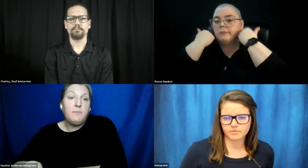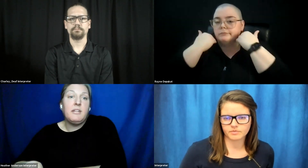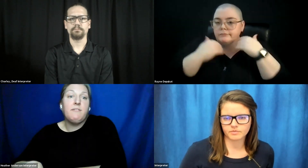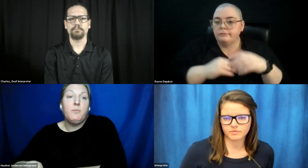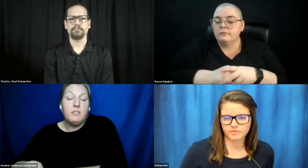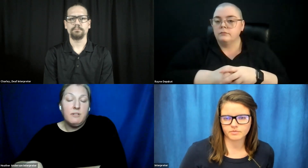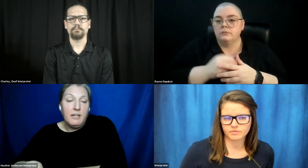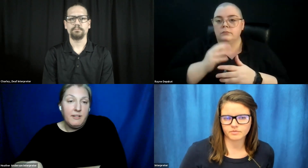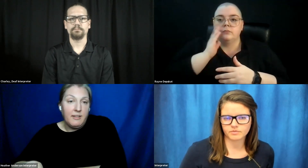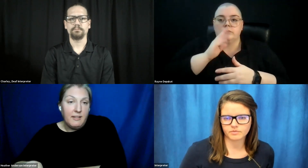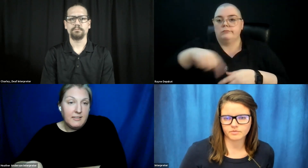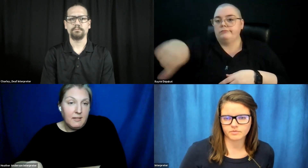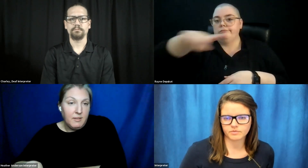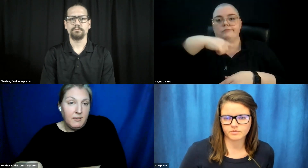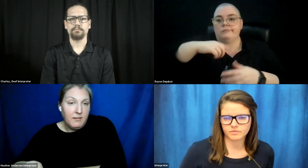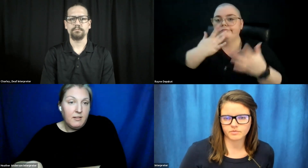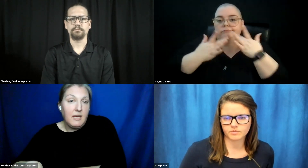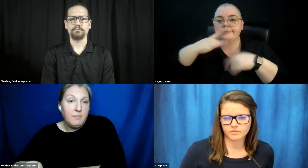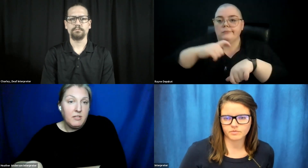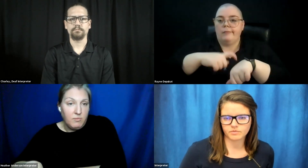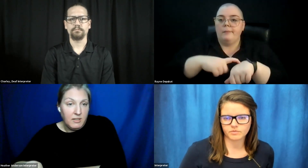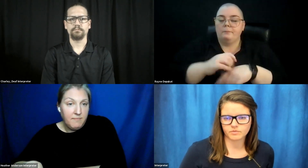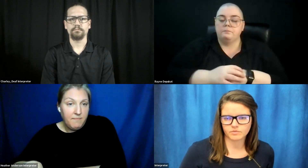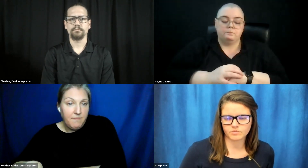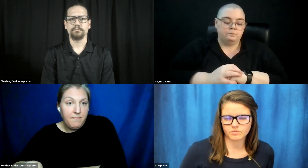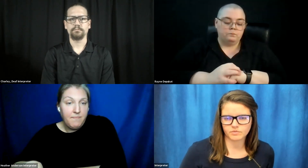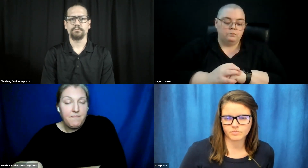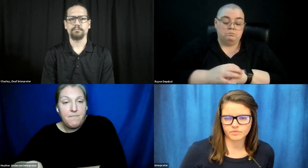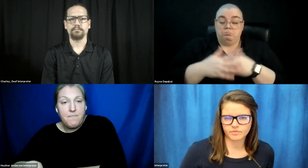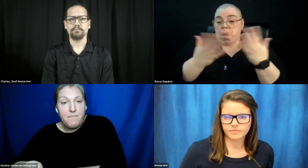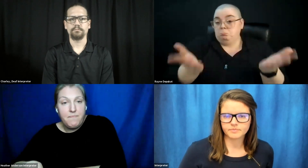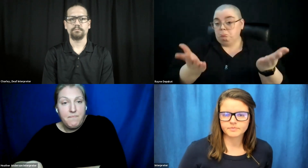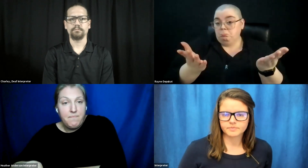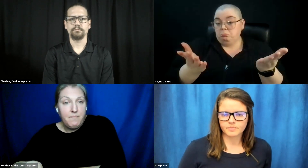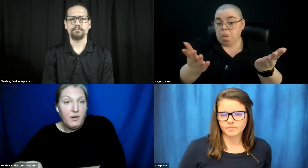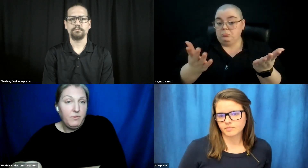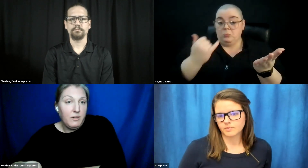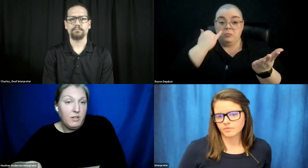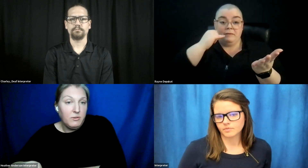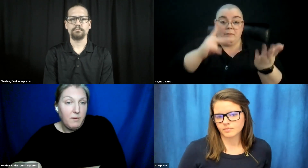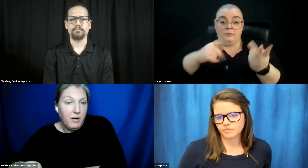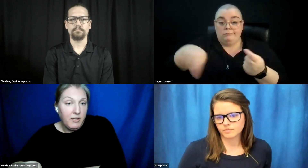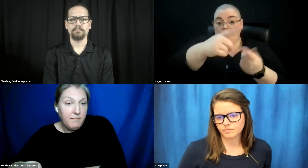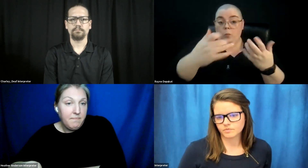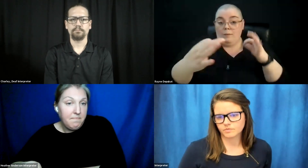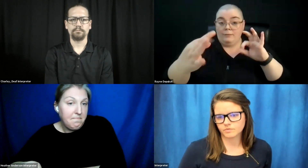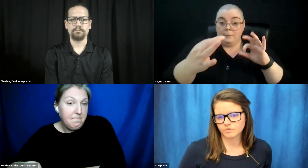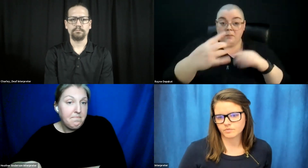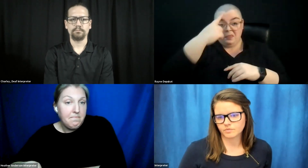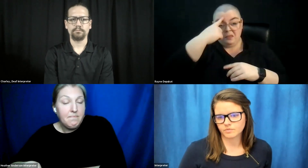And I don't expect everyone to read everything that's going to be time consuming. But if we could all do our part.